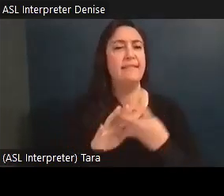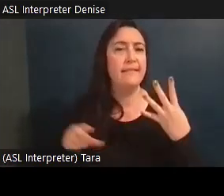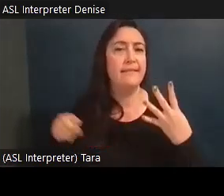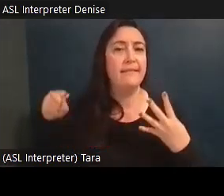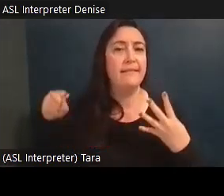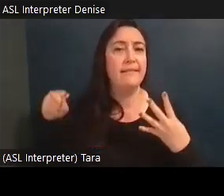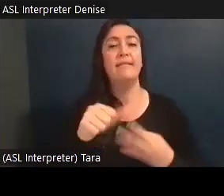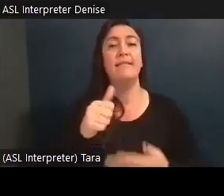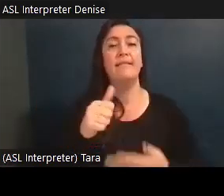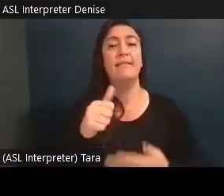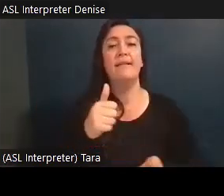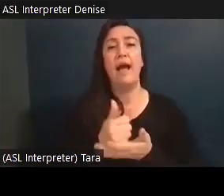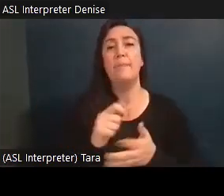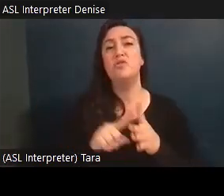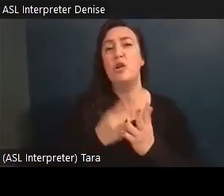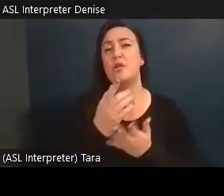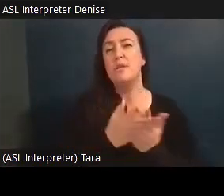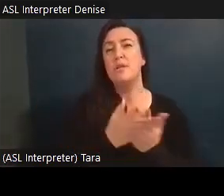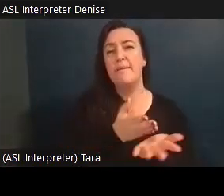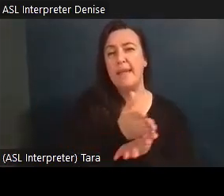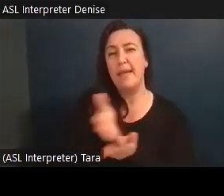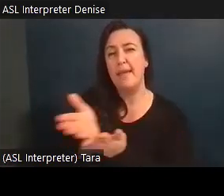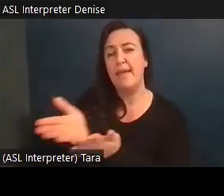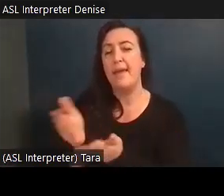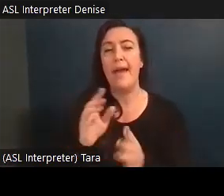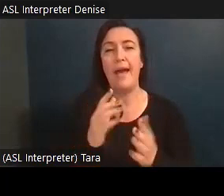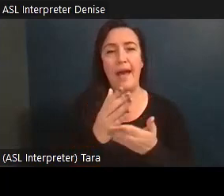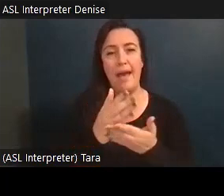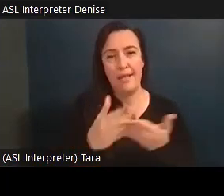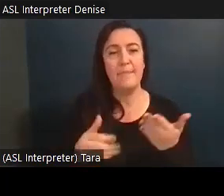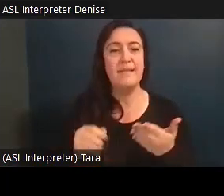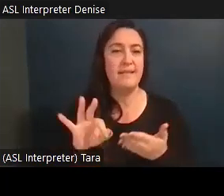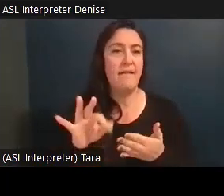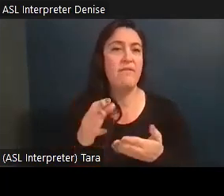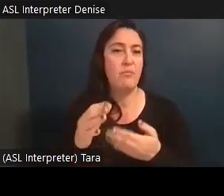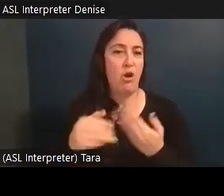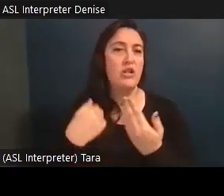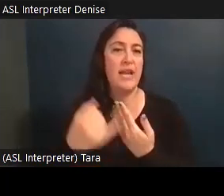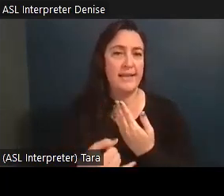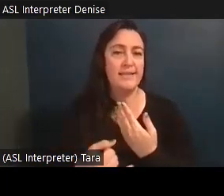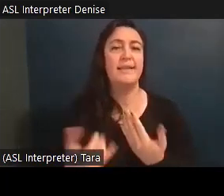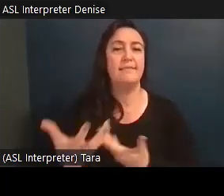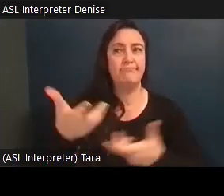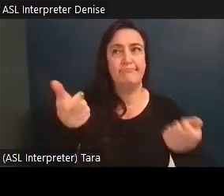different elements of the project and to engage different researchers and stakeholders in different ways.